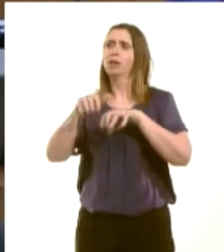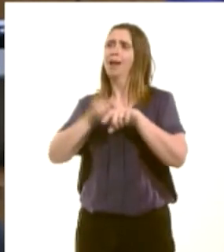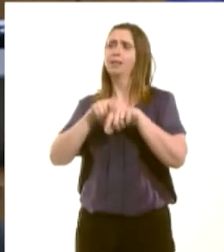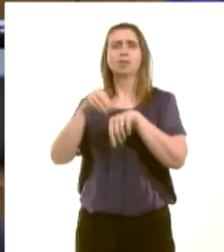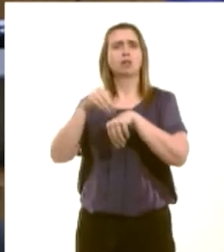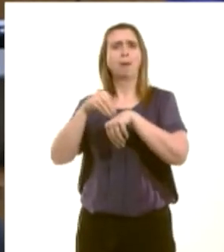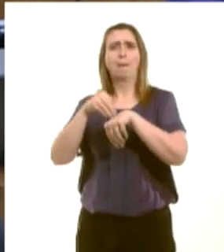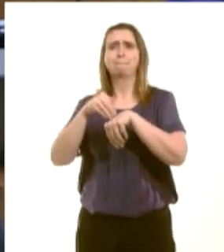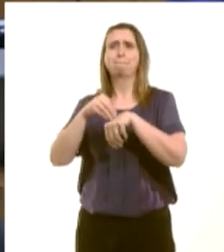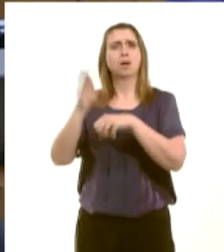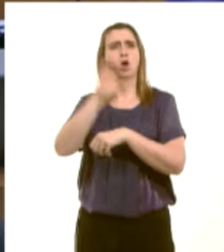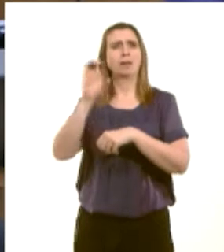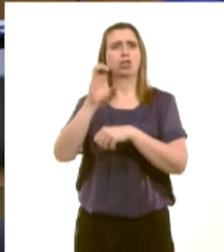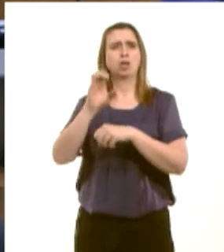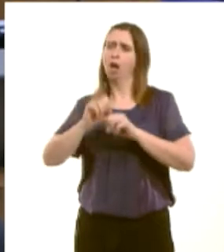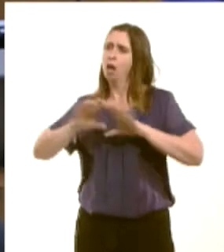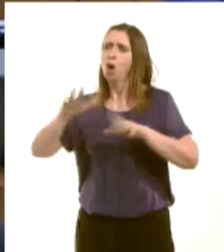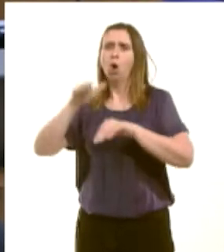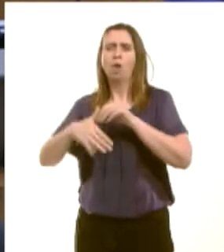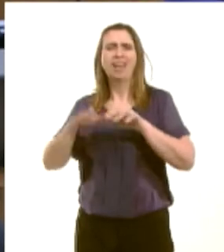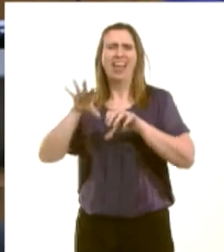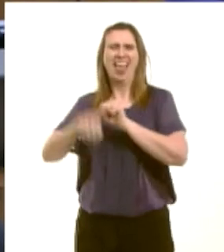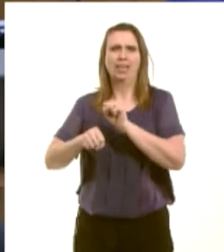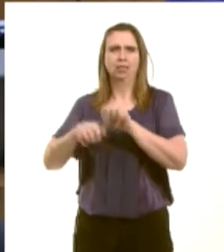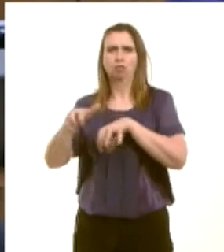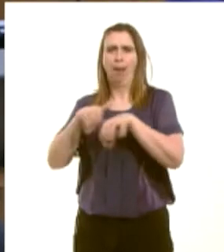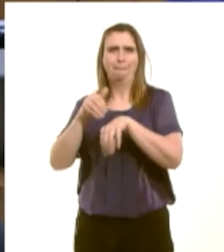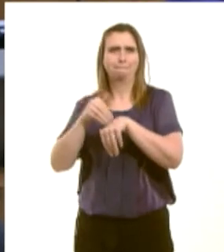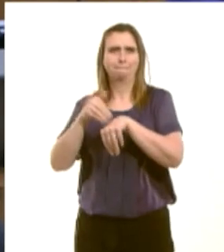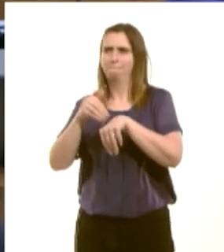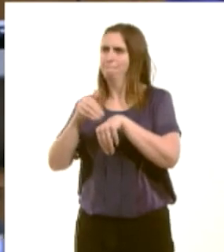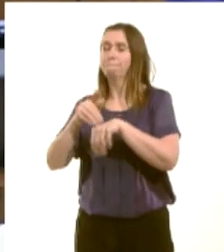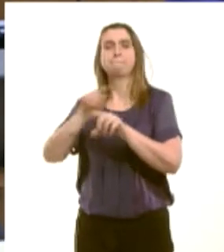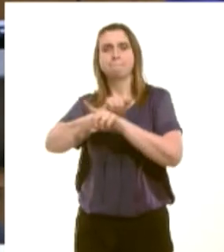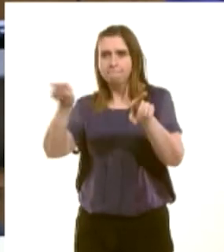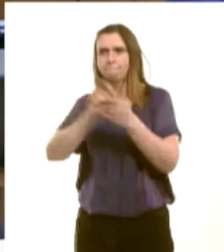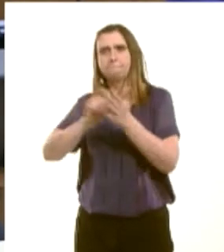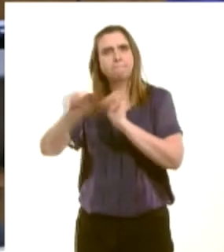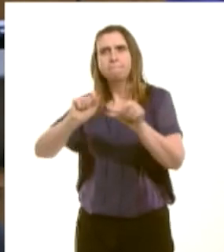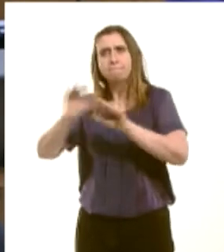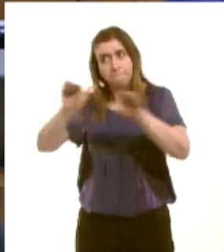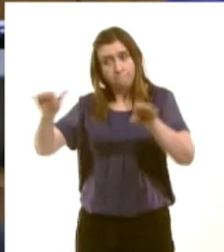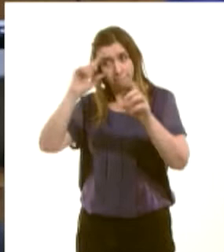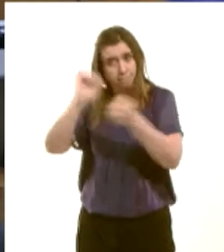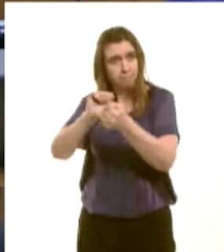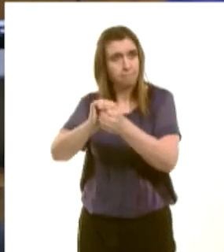that kind, working with the local authorities, which themselves should have those policies in place to deal with bullying in their schools. It's important that schools are able to access